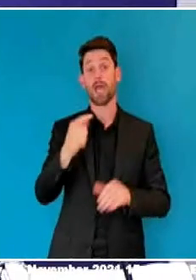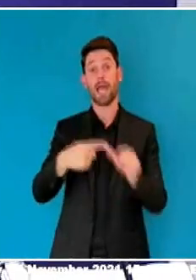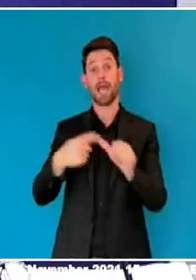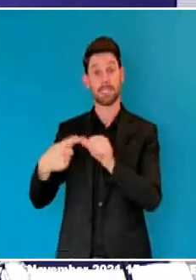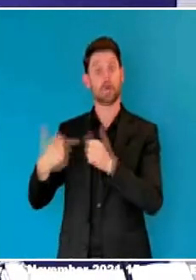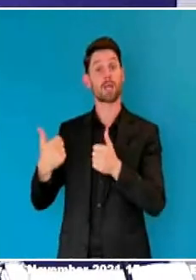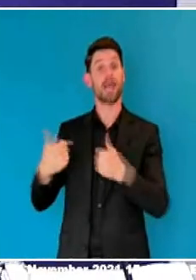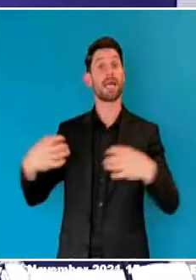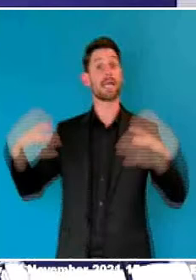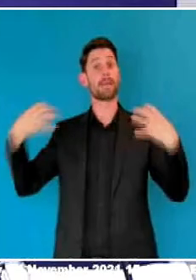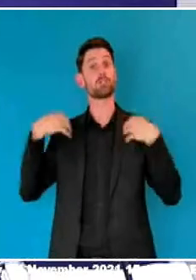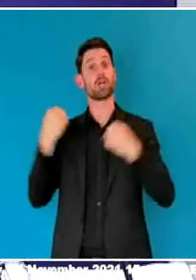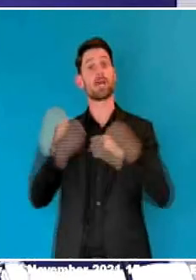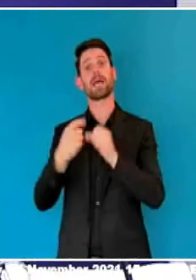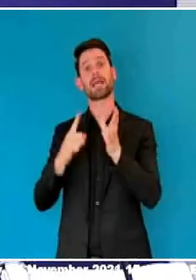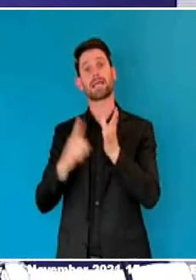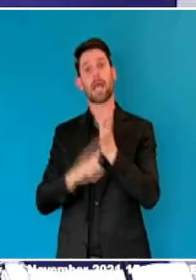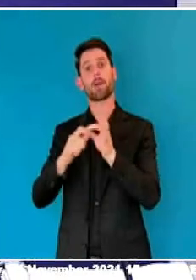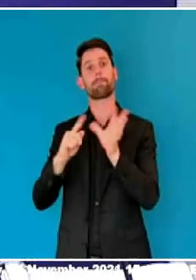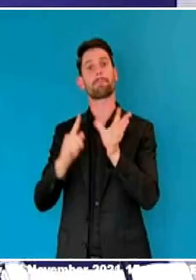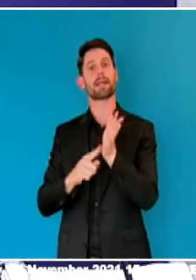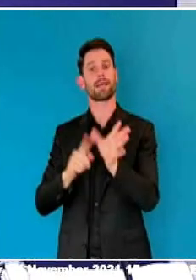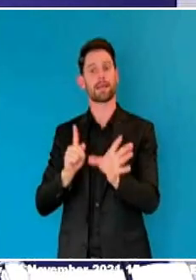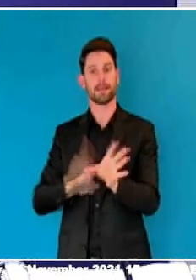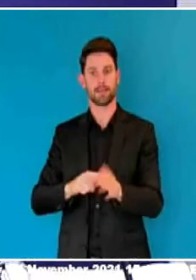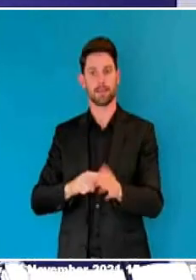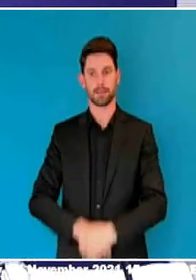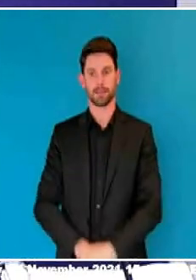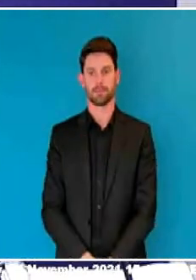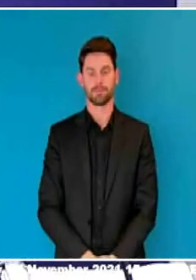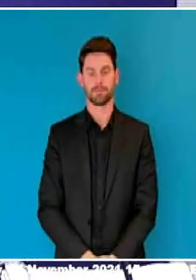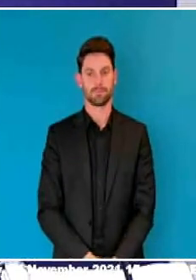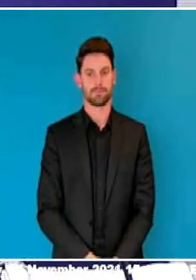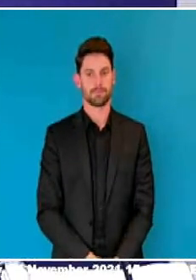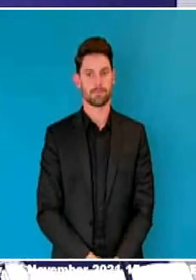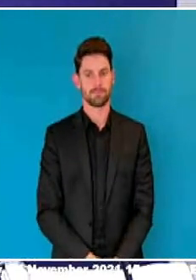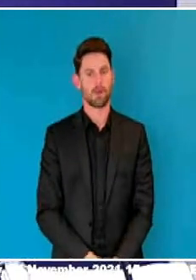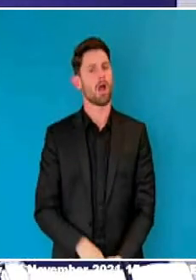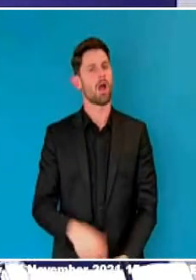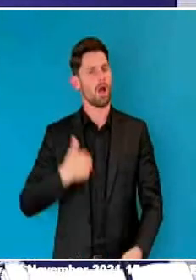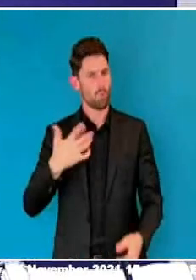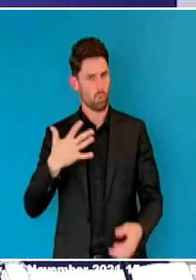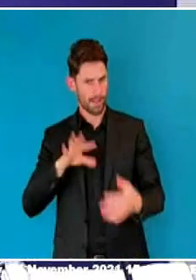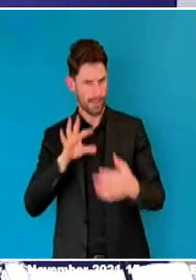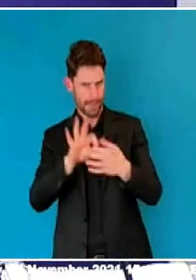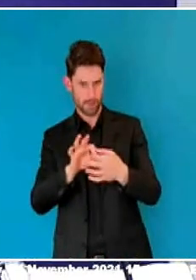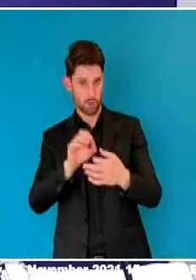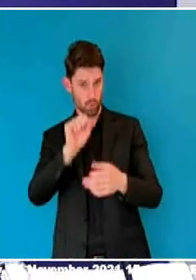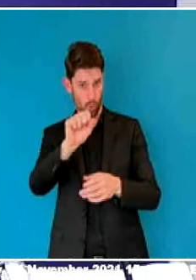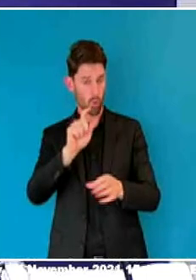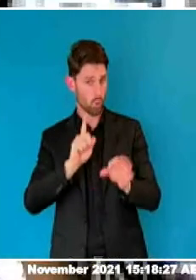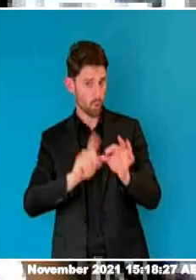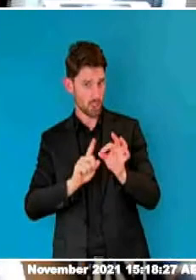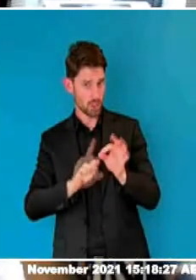Commissioner Galbally, do you have a question? Just to follow up on that question, that it's really quite